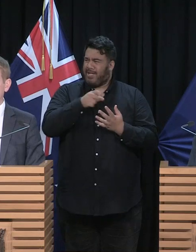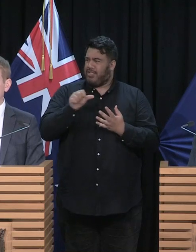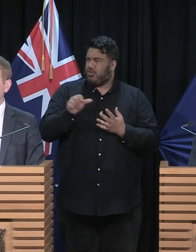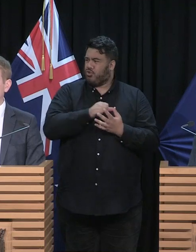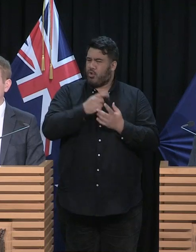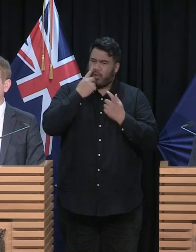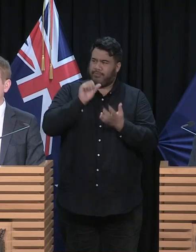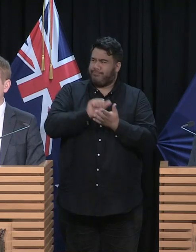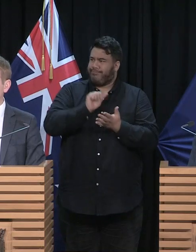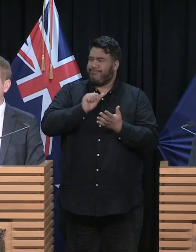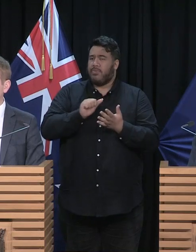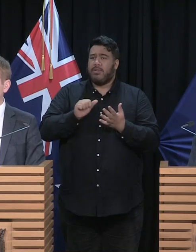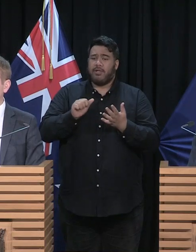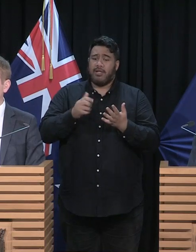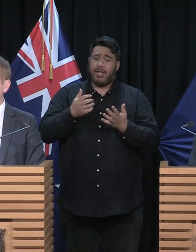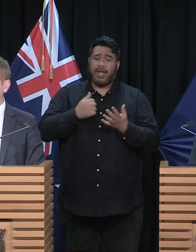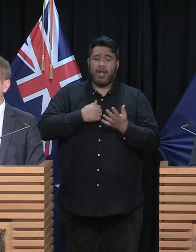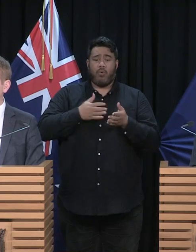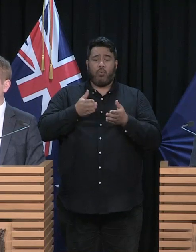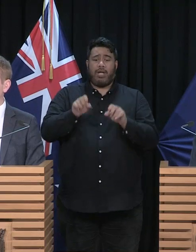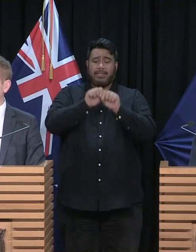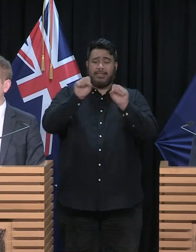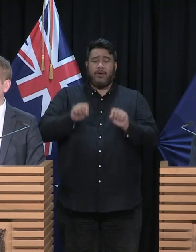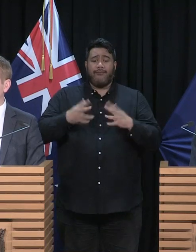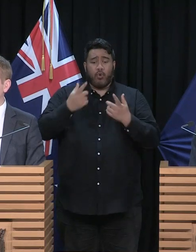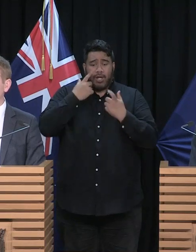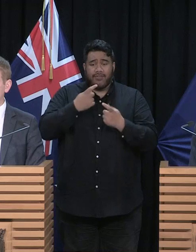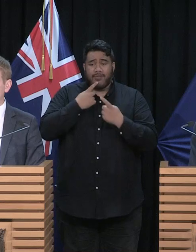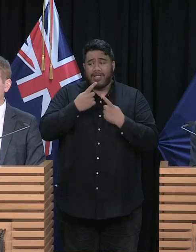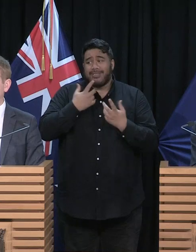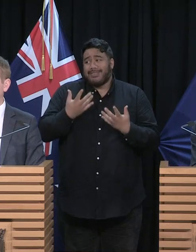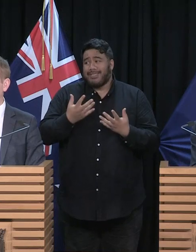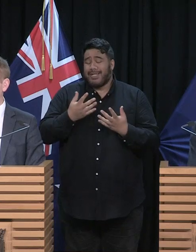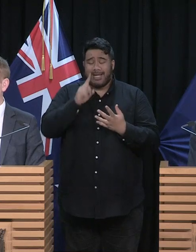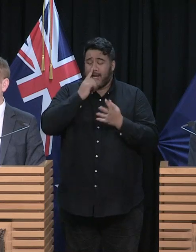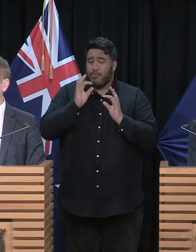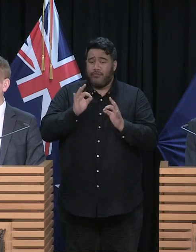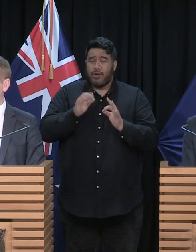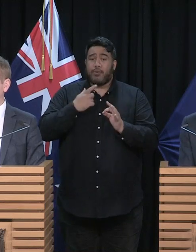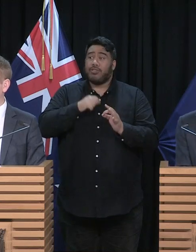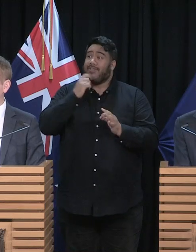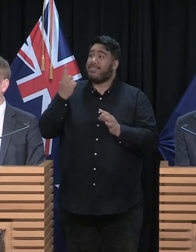wanted the information sent to. You're never going to have